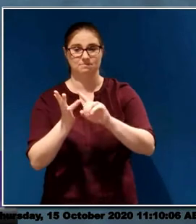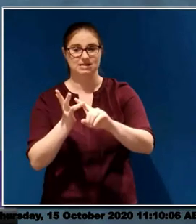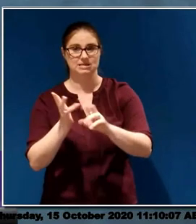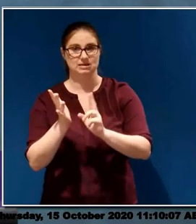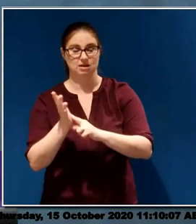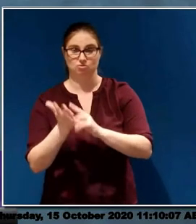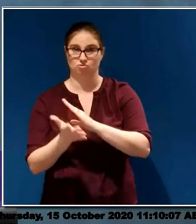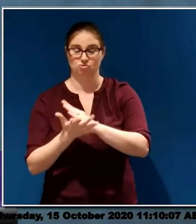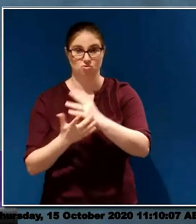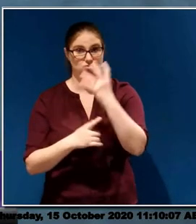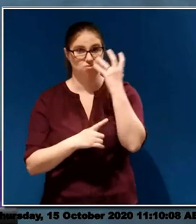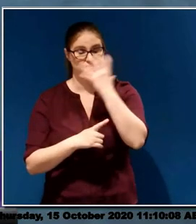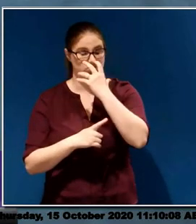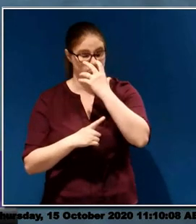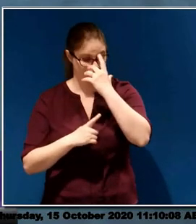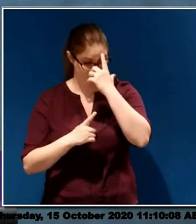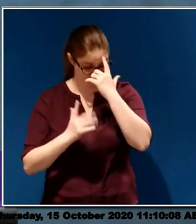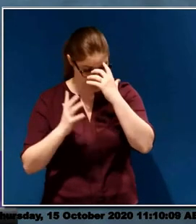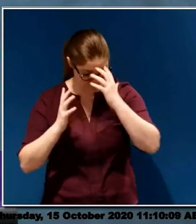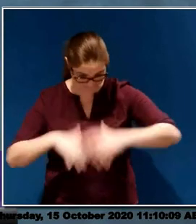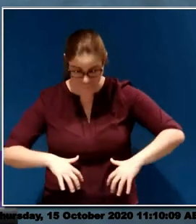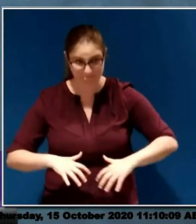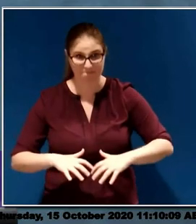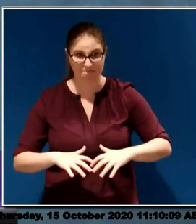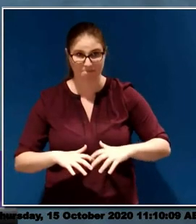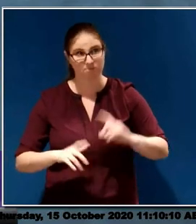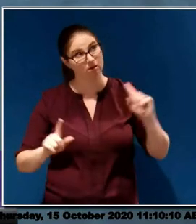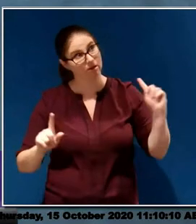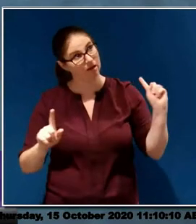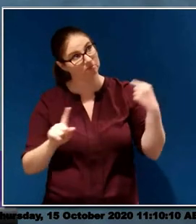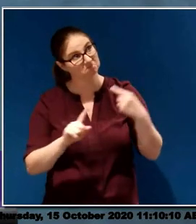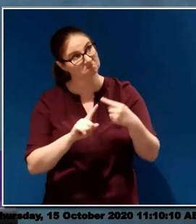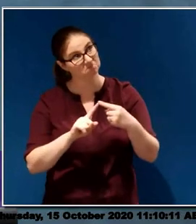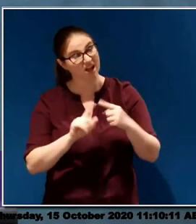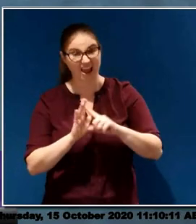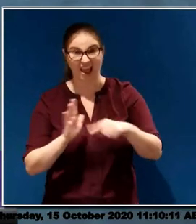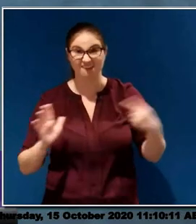previously beaten record but probably one of the biggest meltdowns